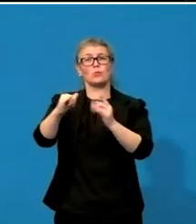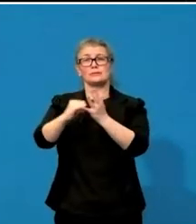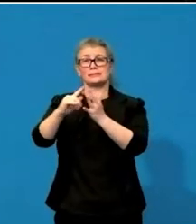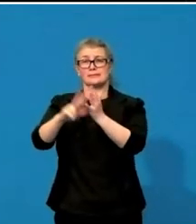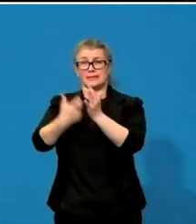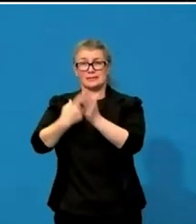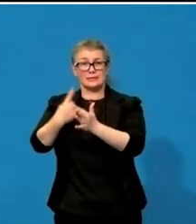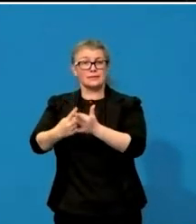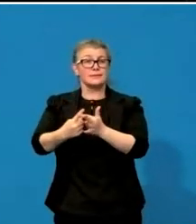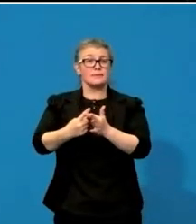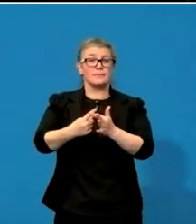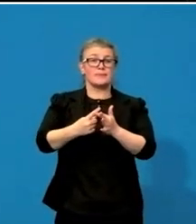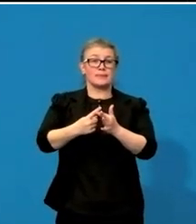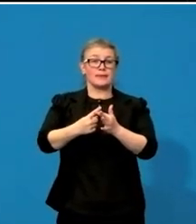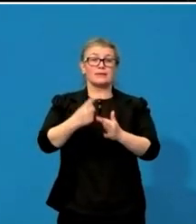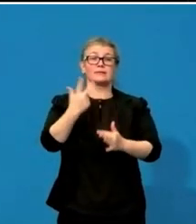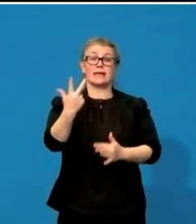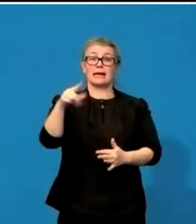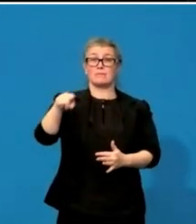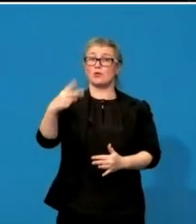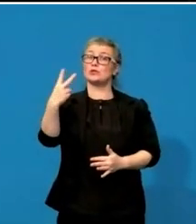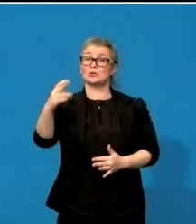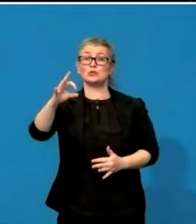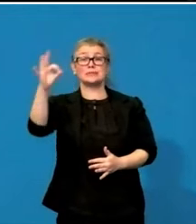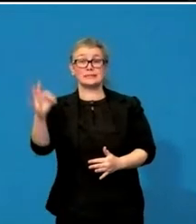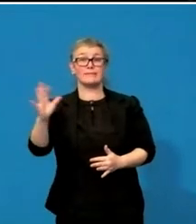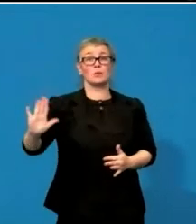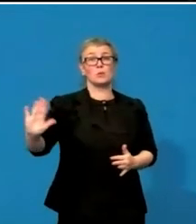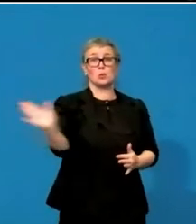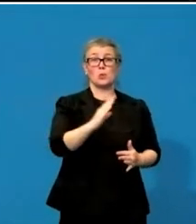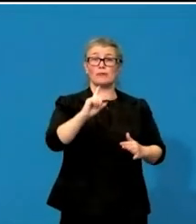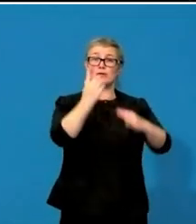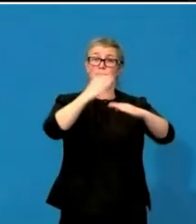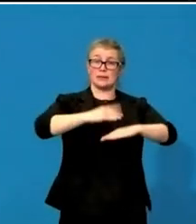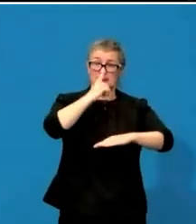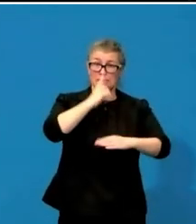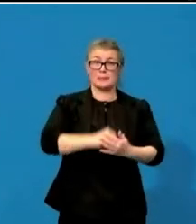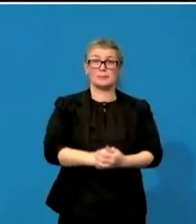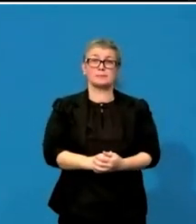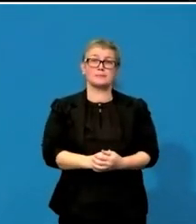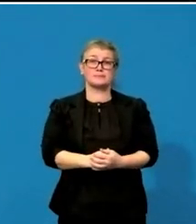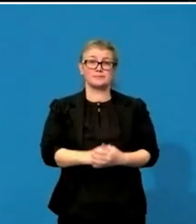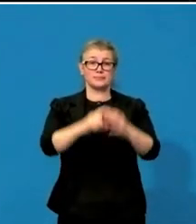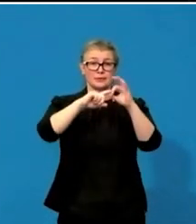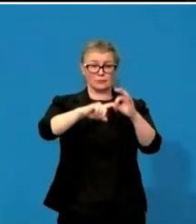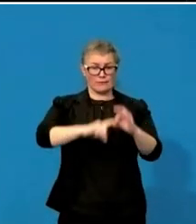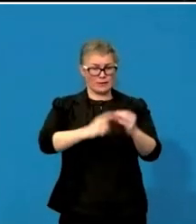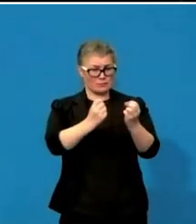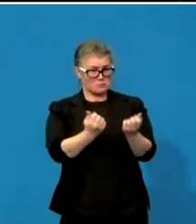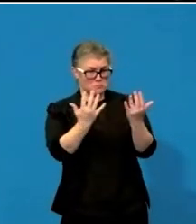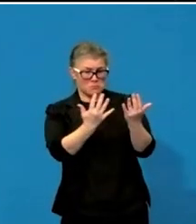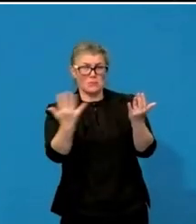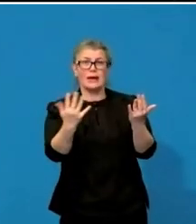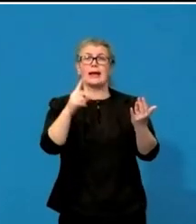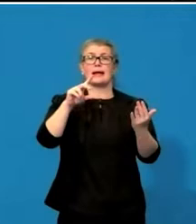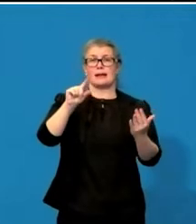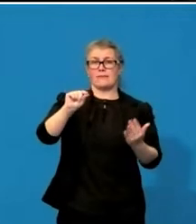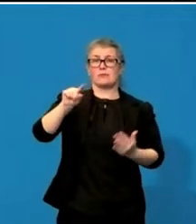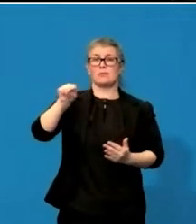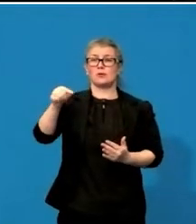A 2016 census revealed that 11.6 per cent of those with a profound or severe disability